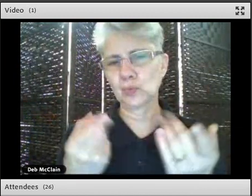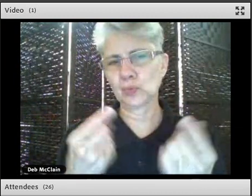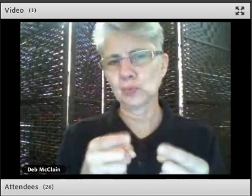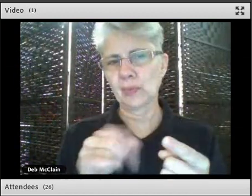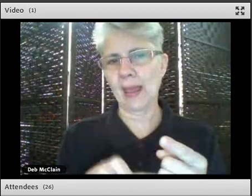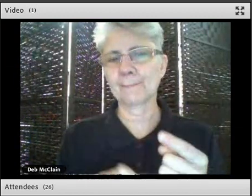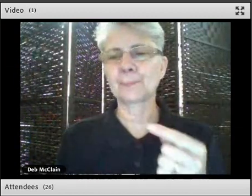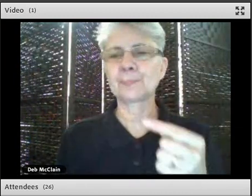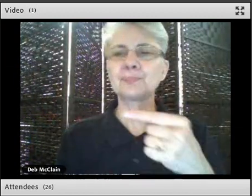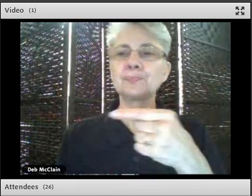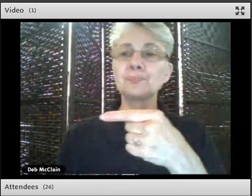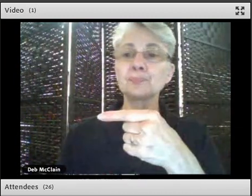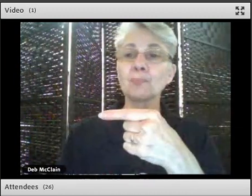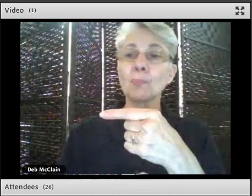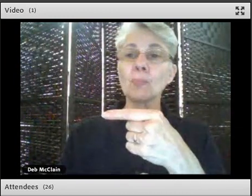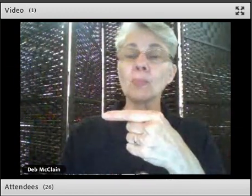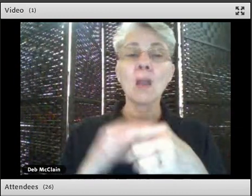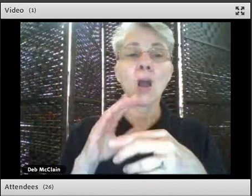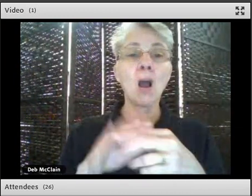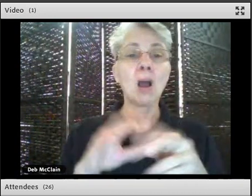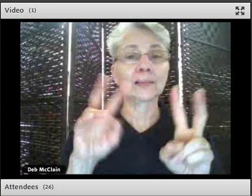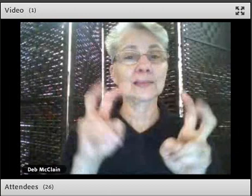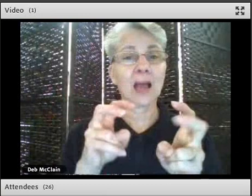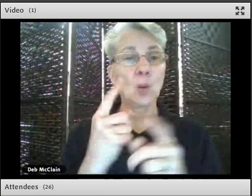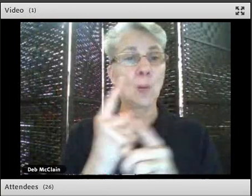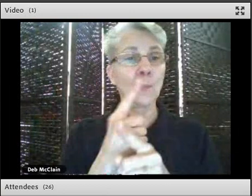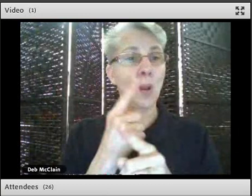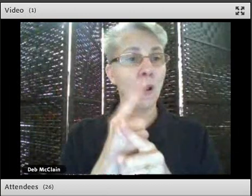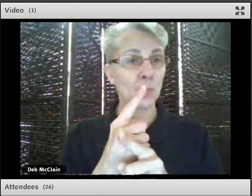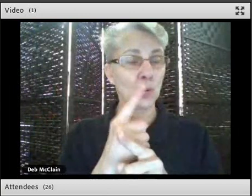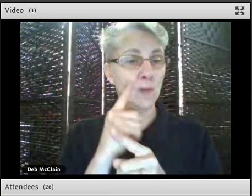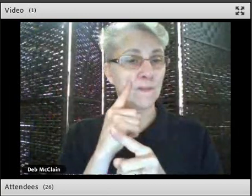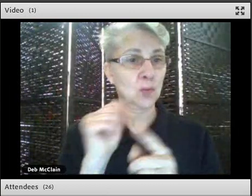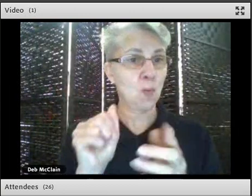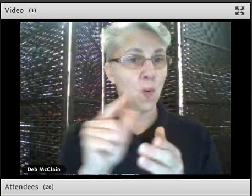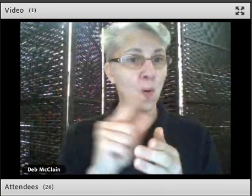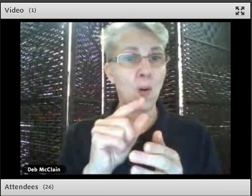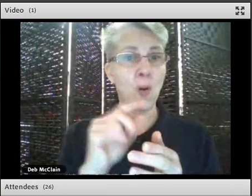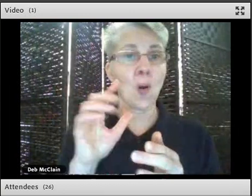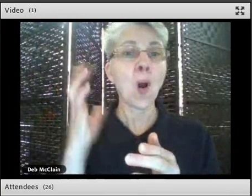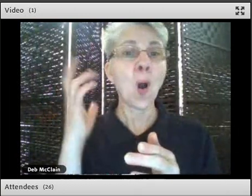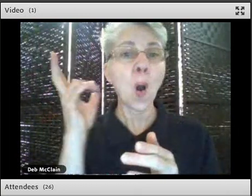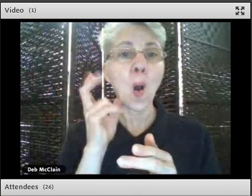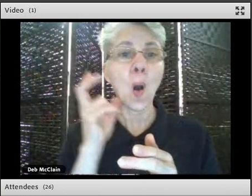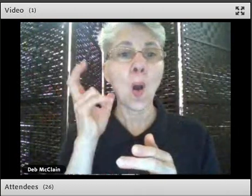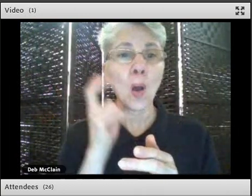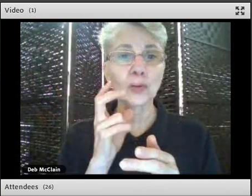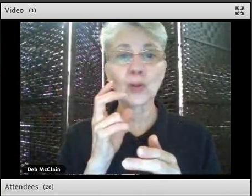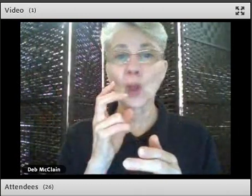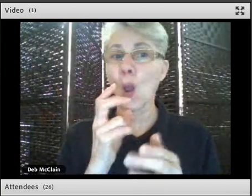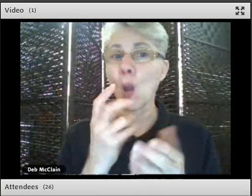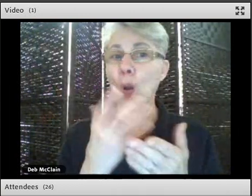For all audio resources of any kind in nature, because they don't have a title page